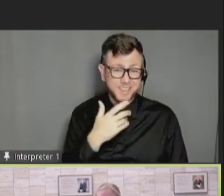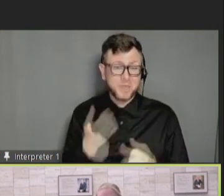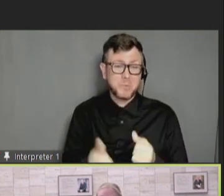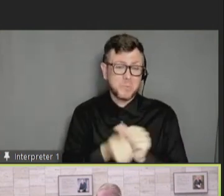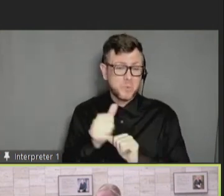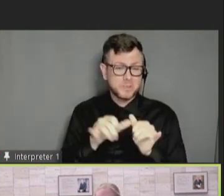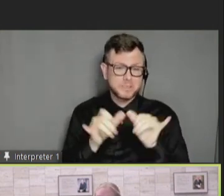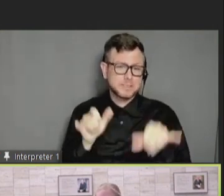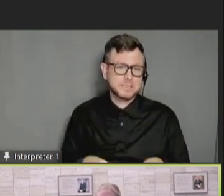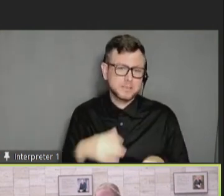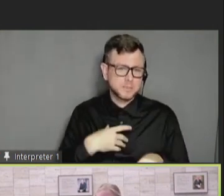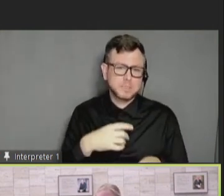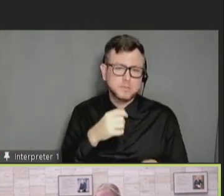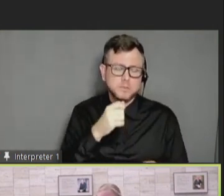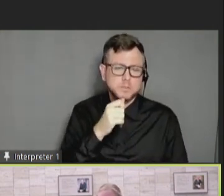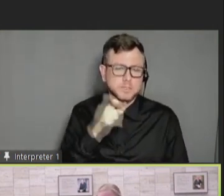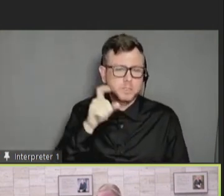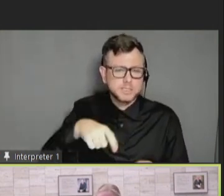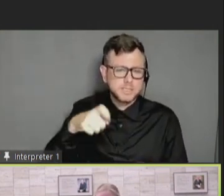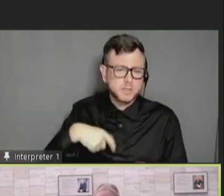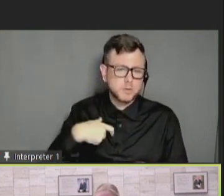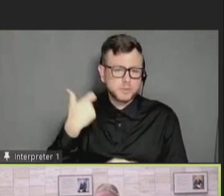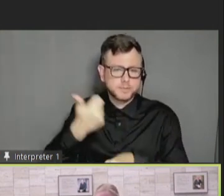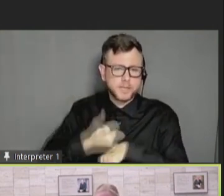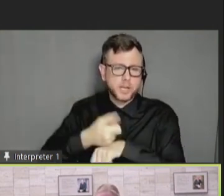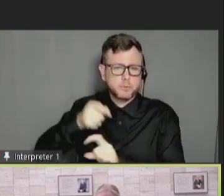it just automatically triggers and gets sent to the IIS. So, there's a difference there.